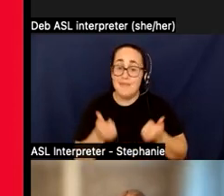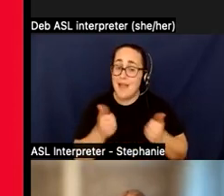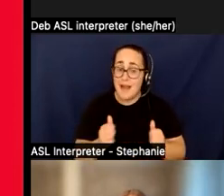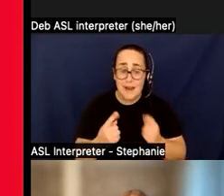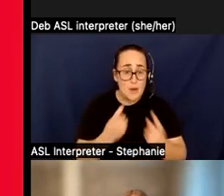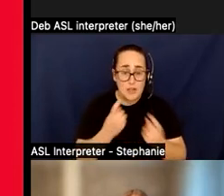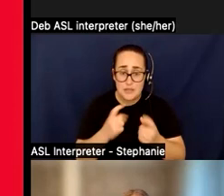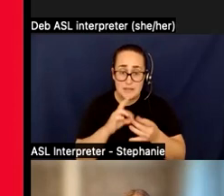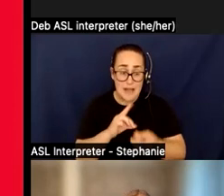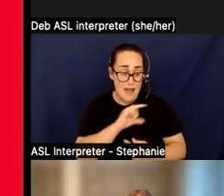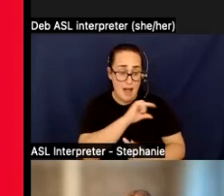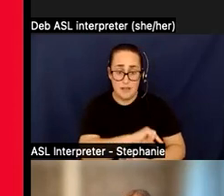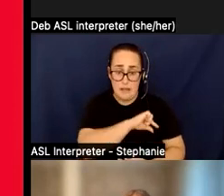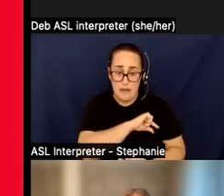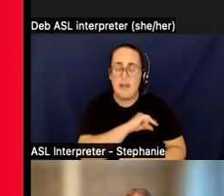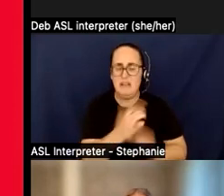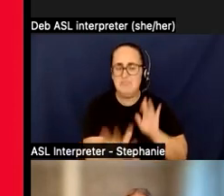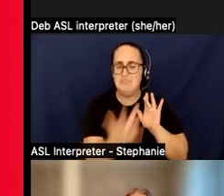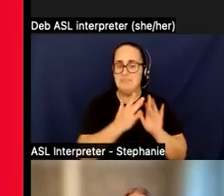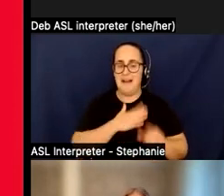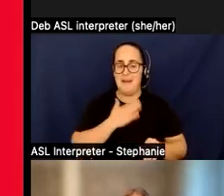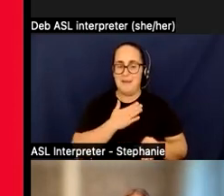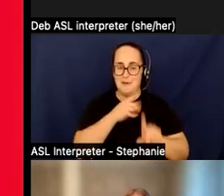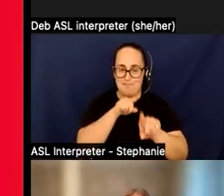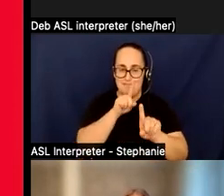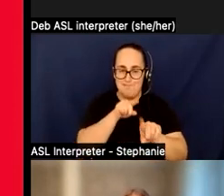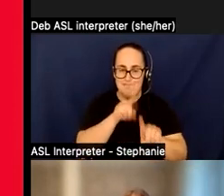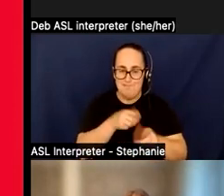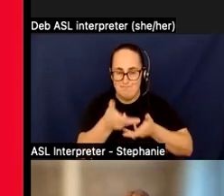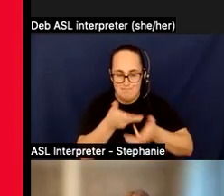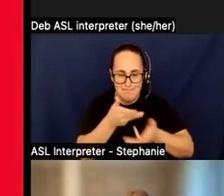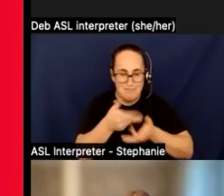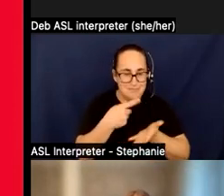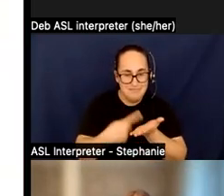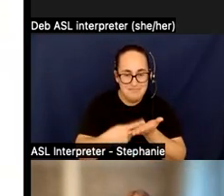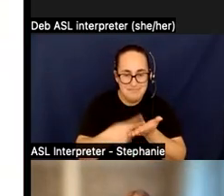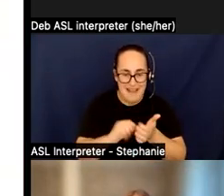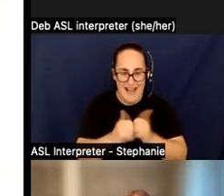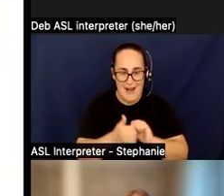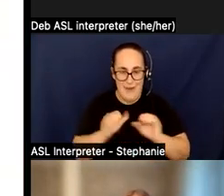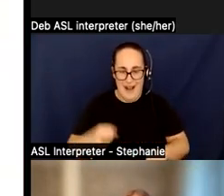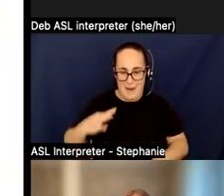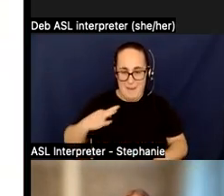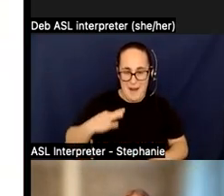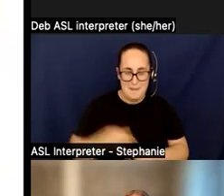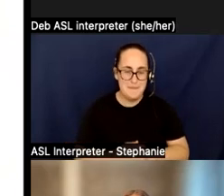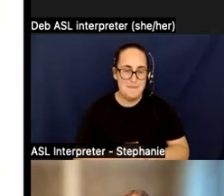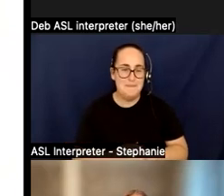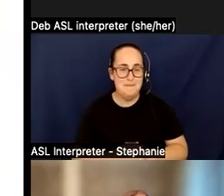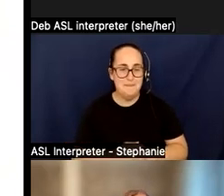to answer all of your questions and yeah, figure out what best way you can apply for this program.